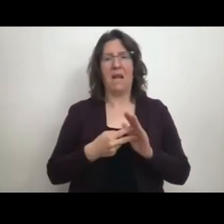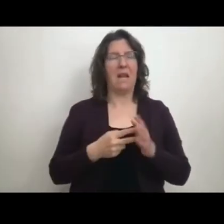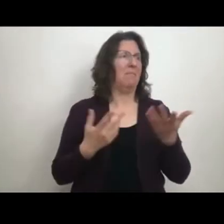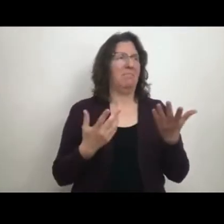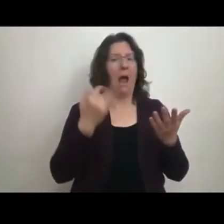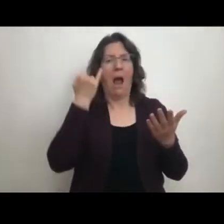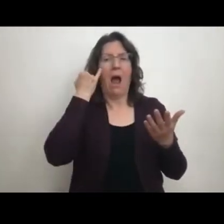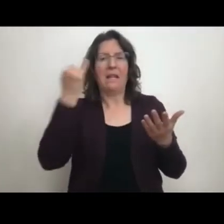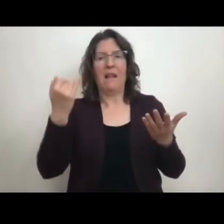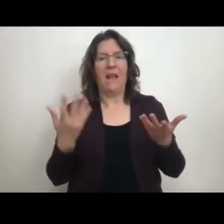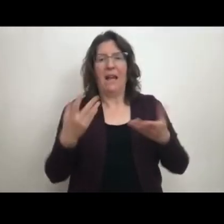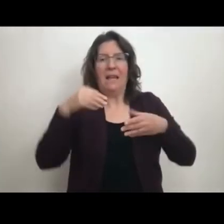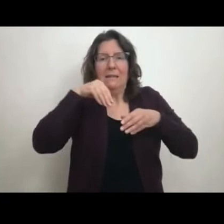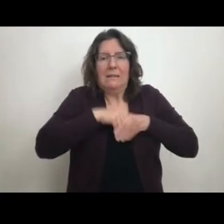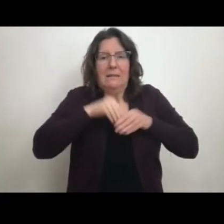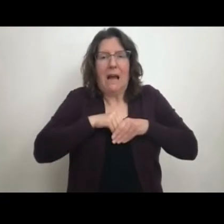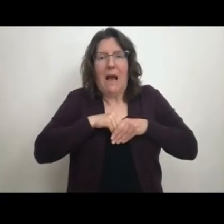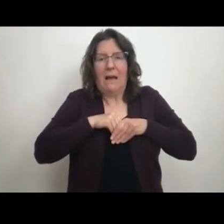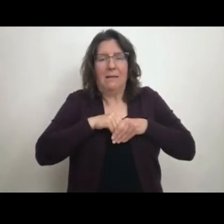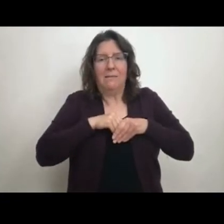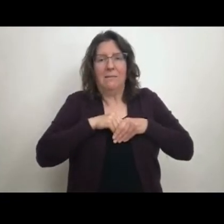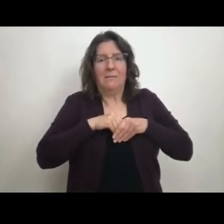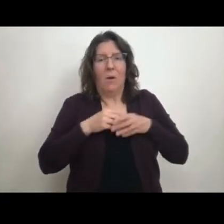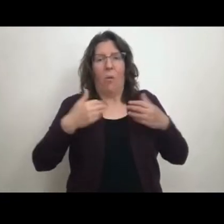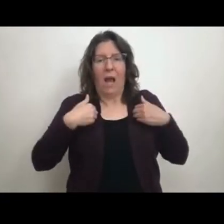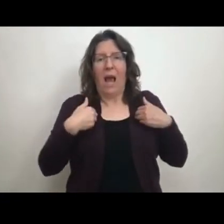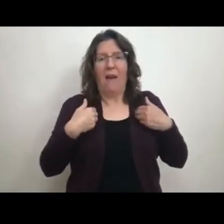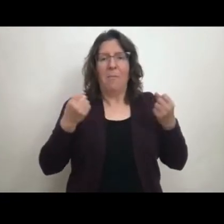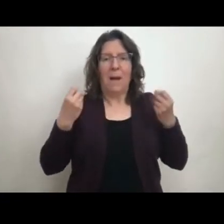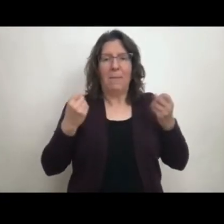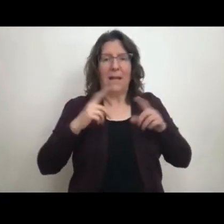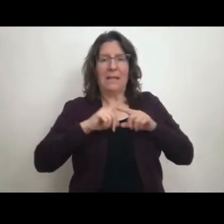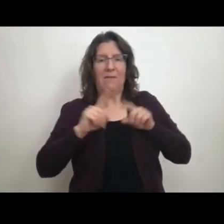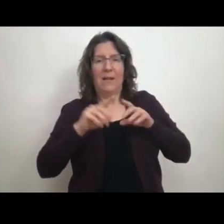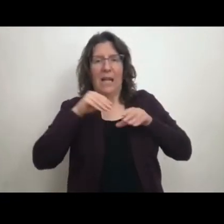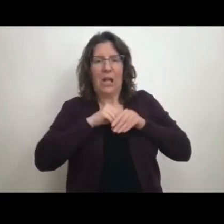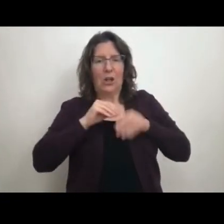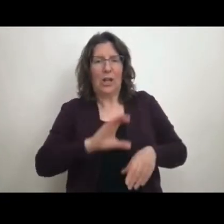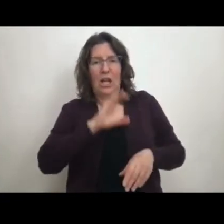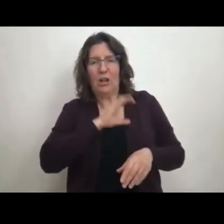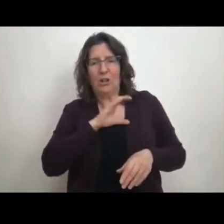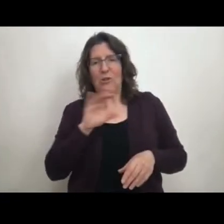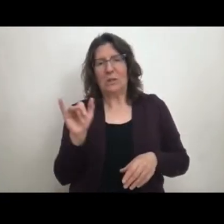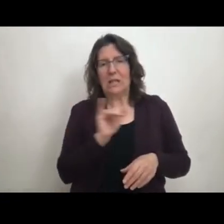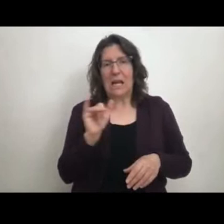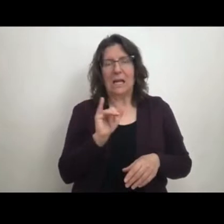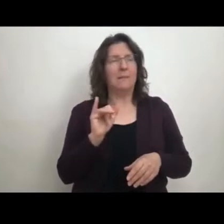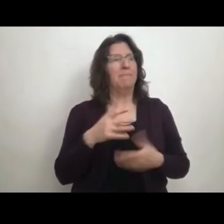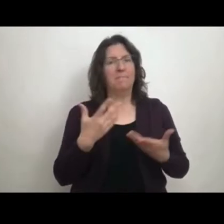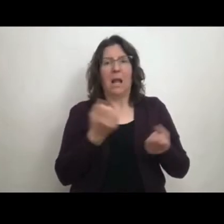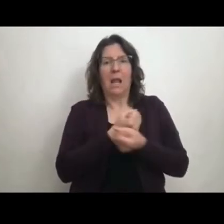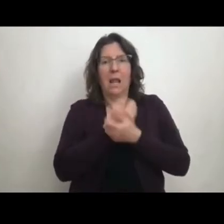The idea that - inside all of us - we have many different archetypes or characters.